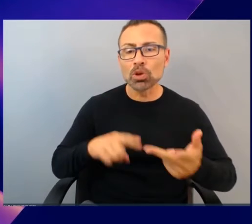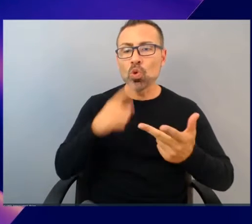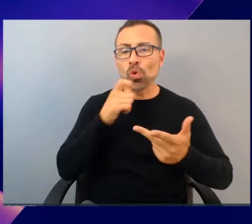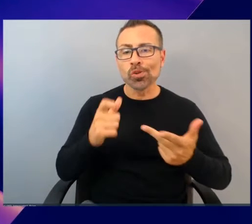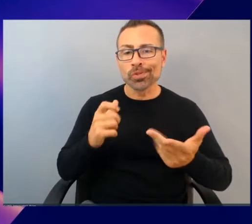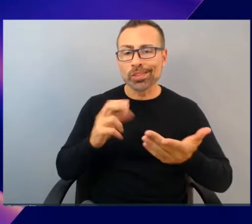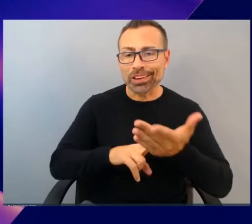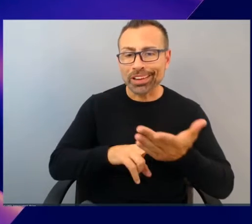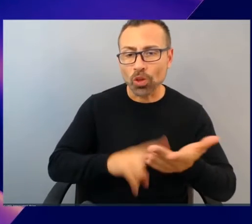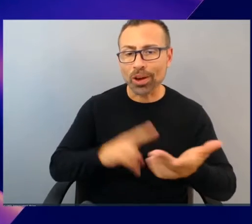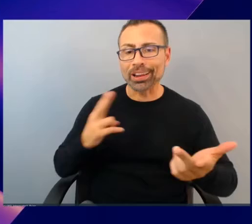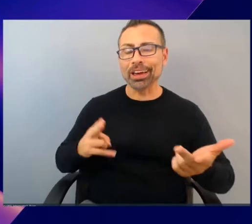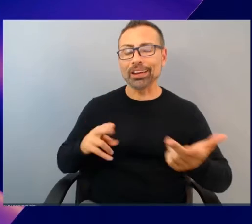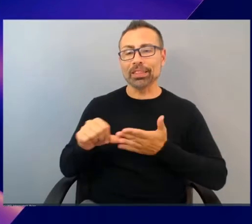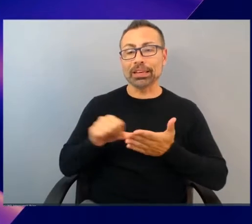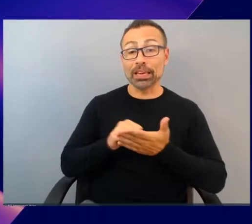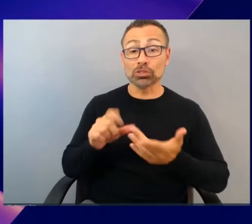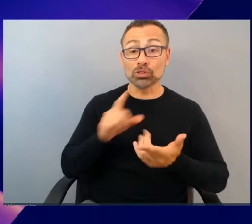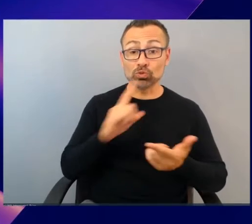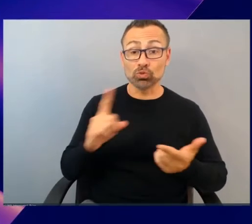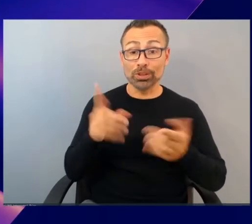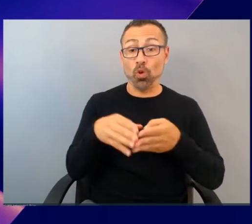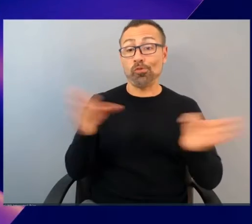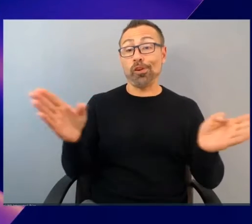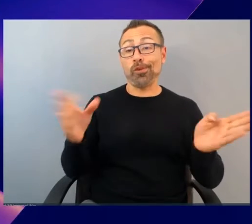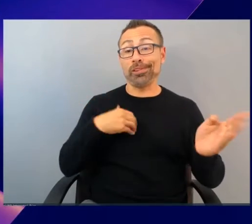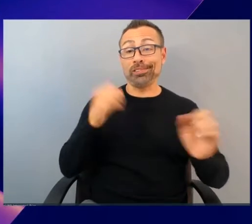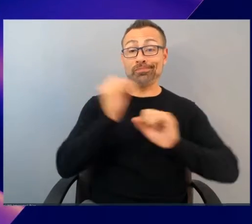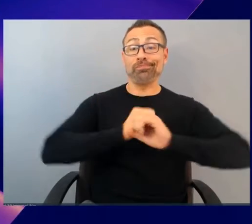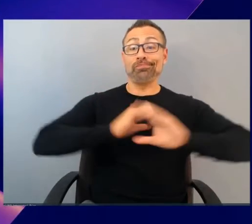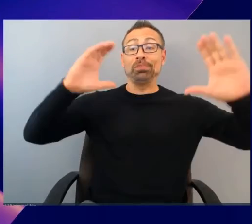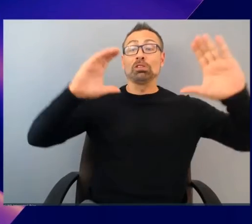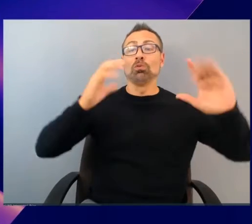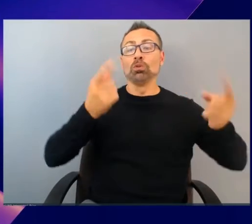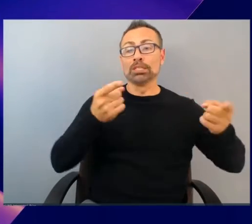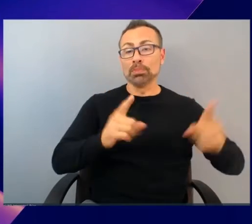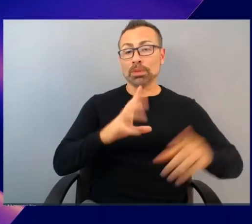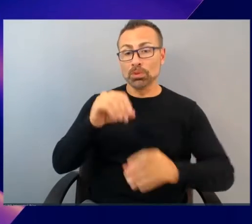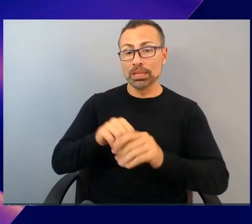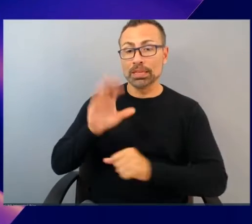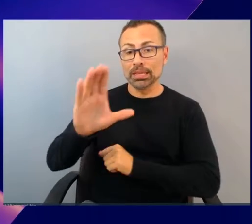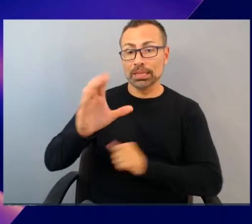it gives me a great picture of what's happening in the customer's account. Yeah, that's great.